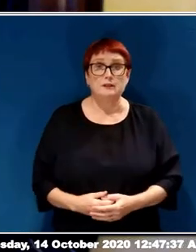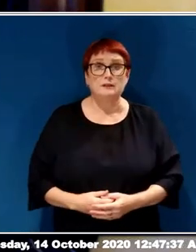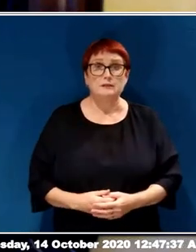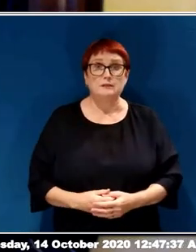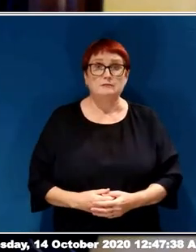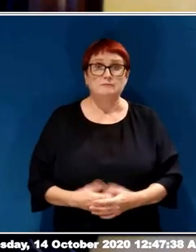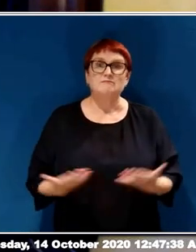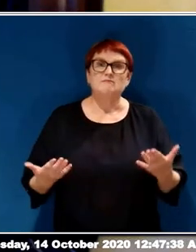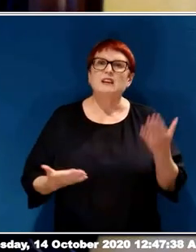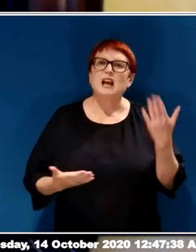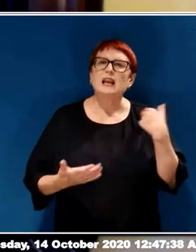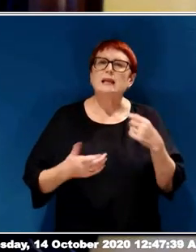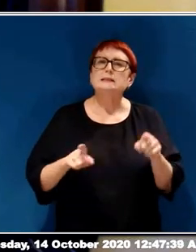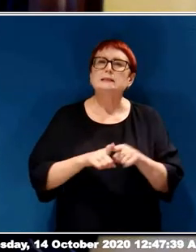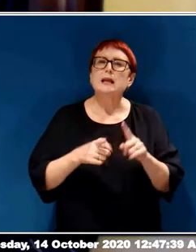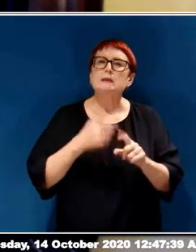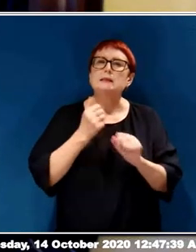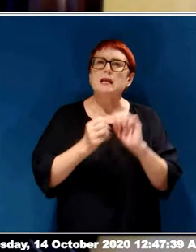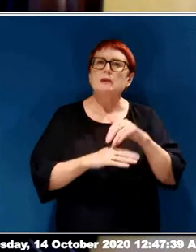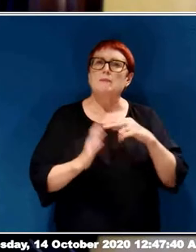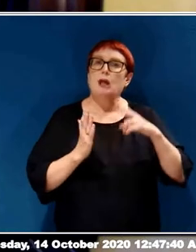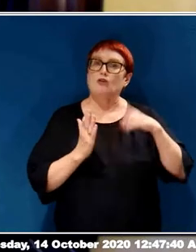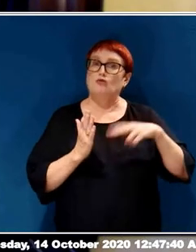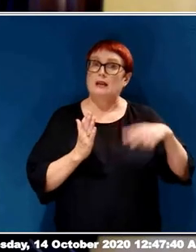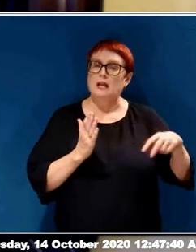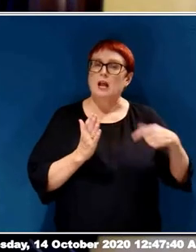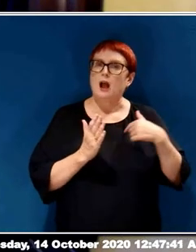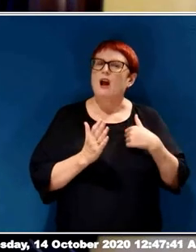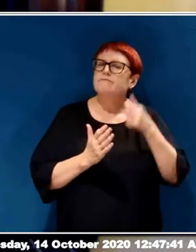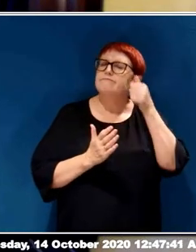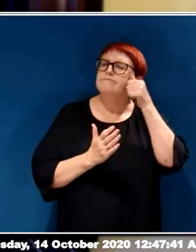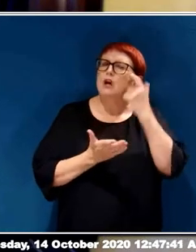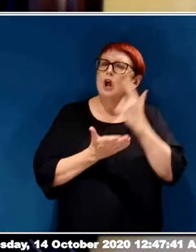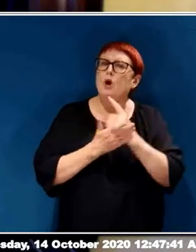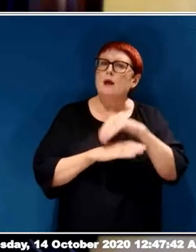that I'm quite familiar with, if a student is under achieving in reading,